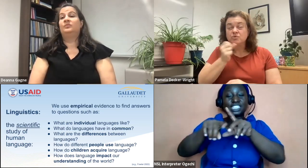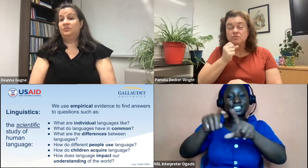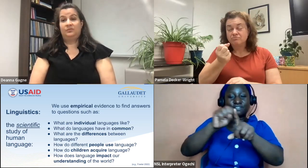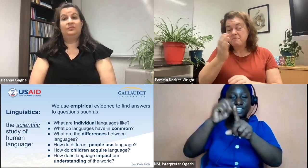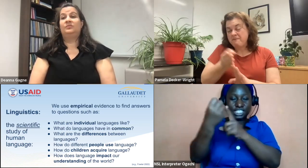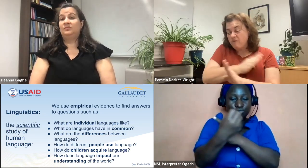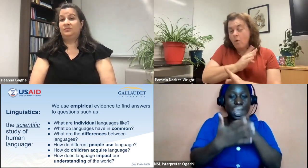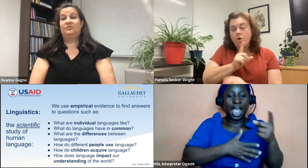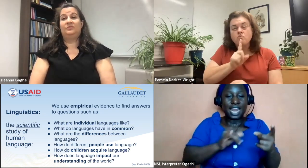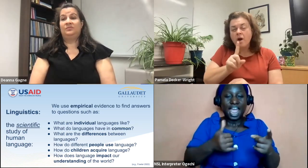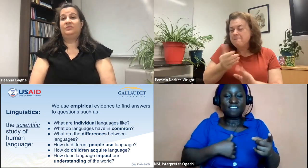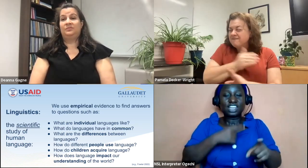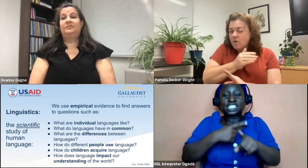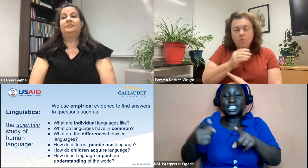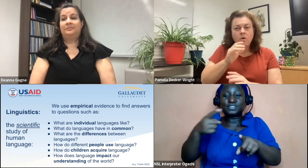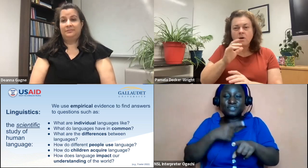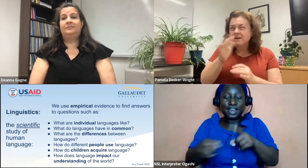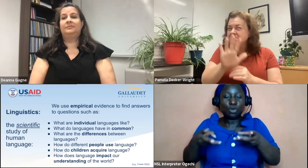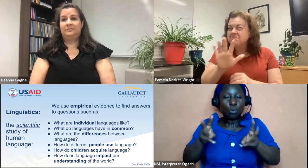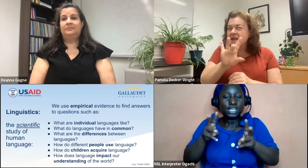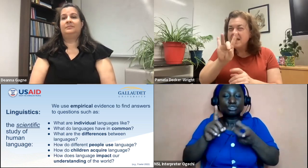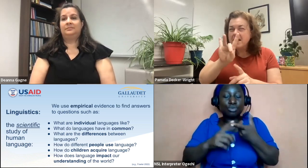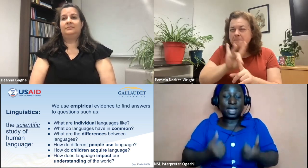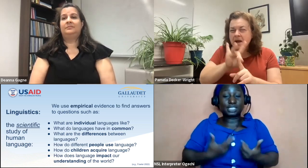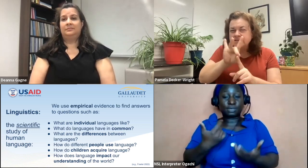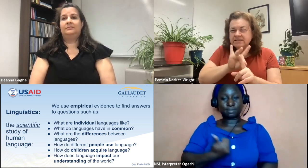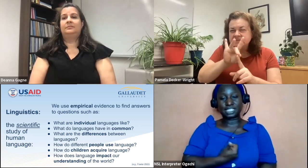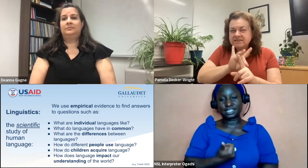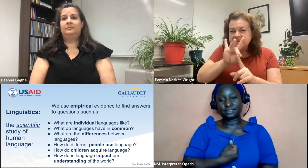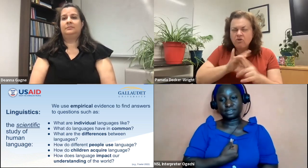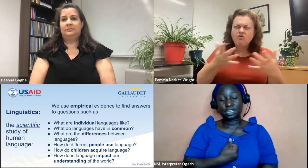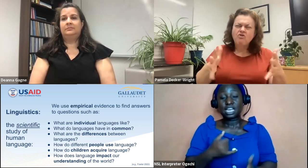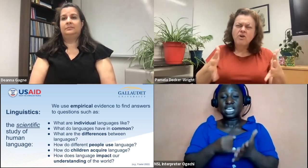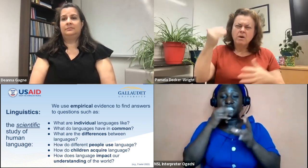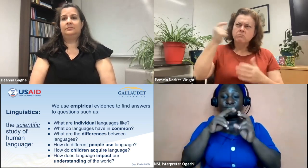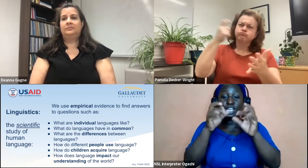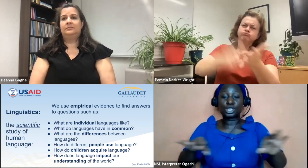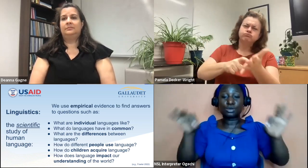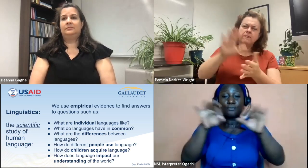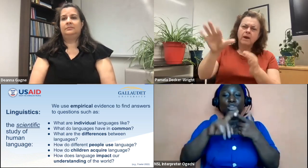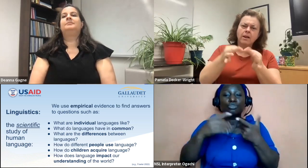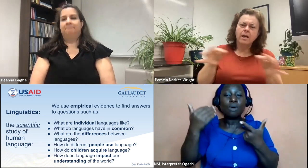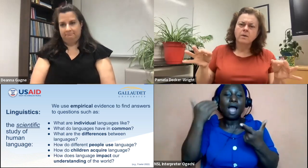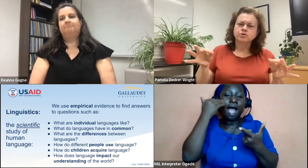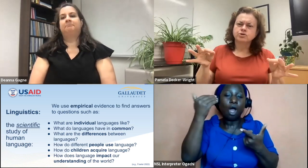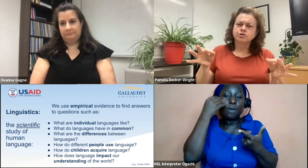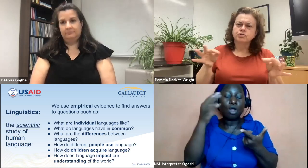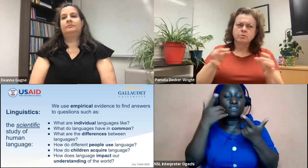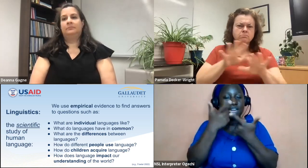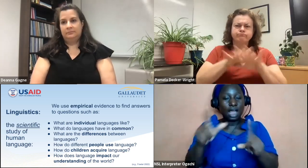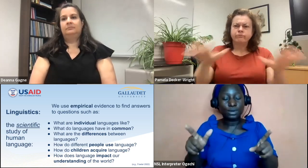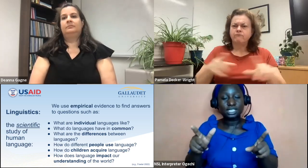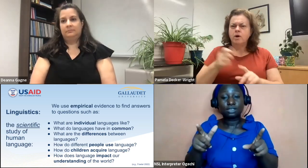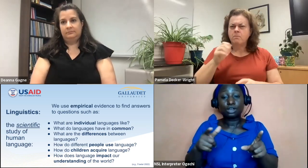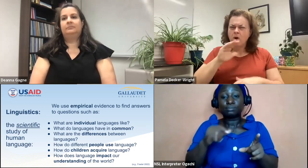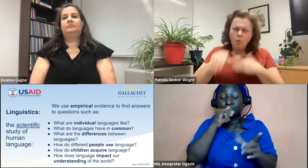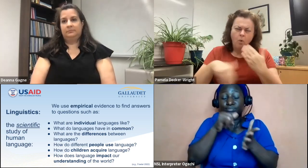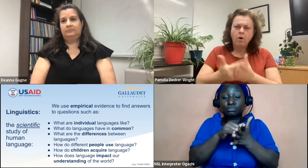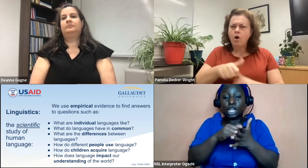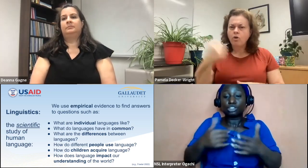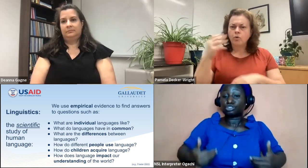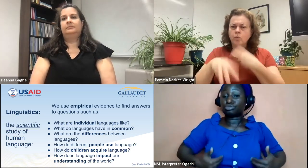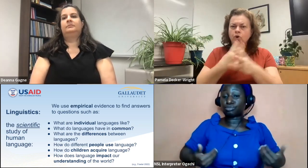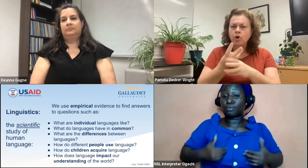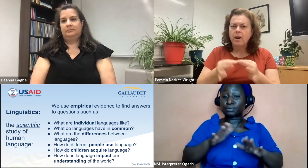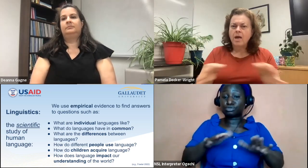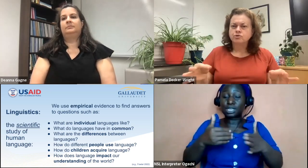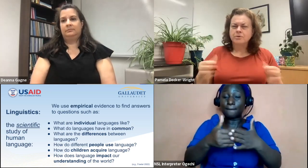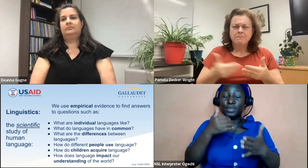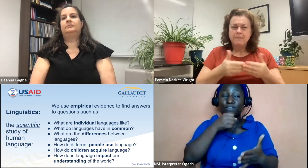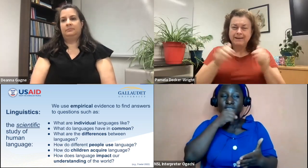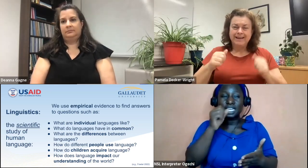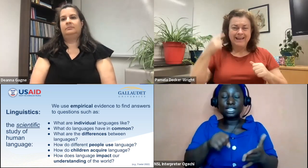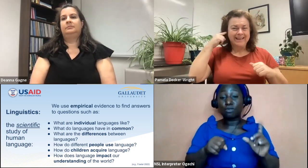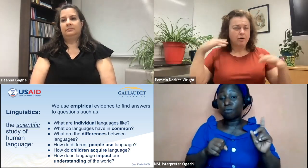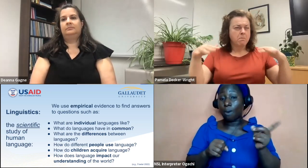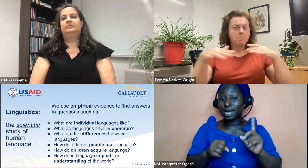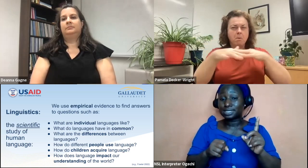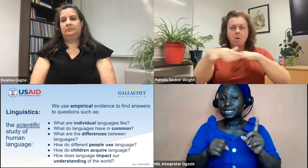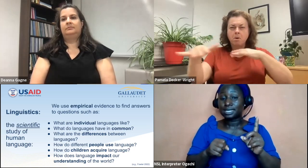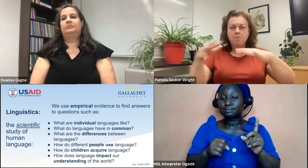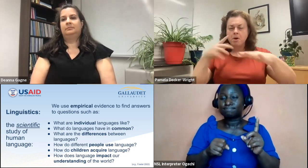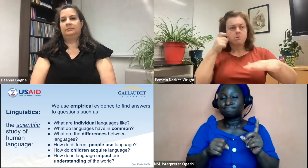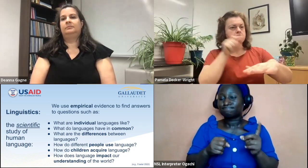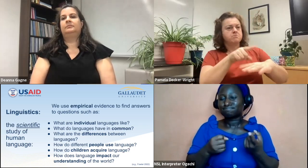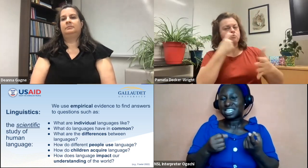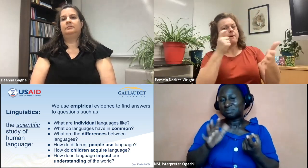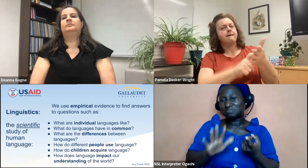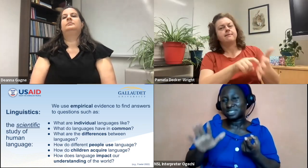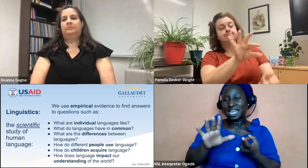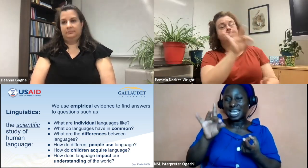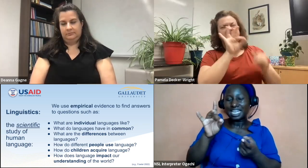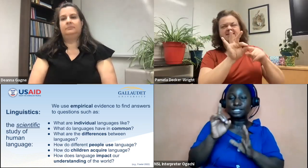is that young children before the age of one, what's typically around 8 months. They already recognize their language from all other languages in the world 8 year old. If they're listening.